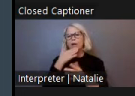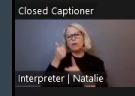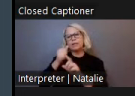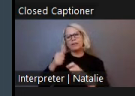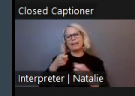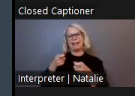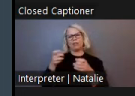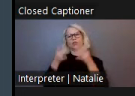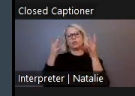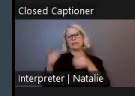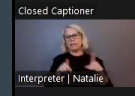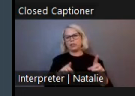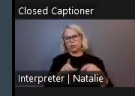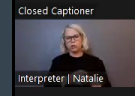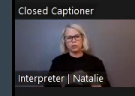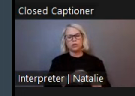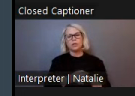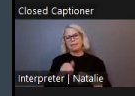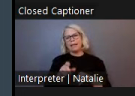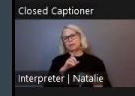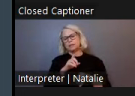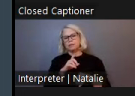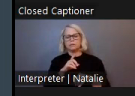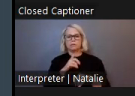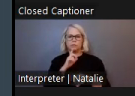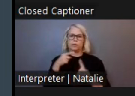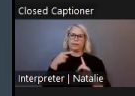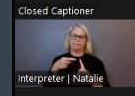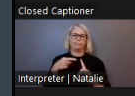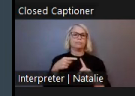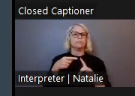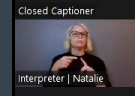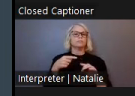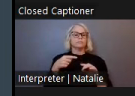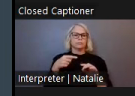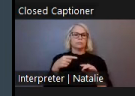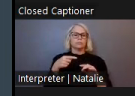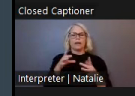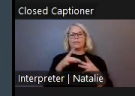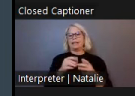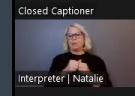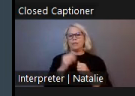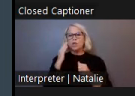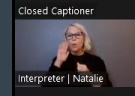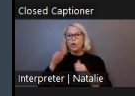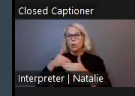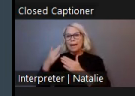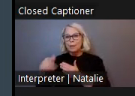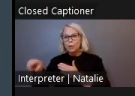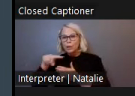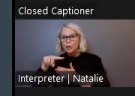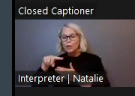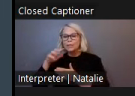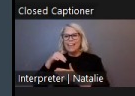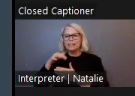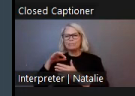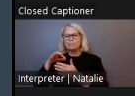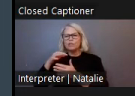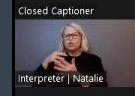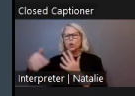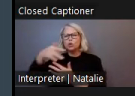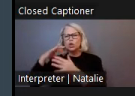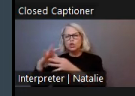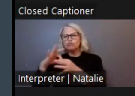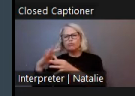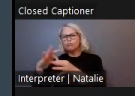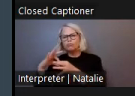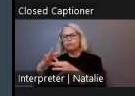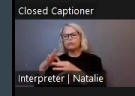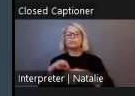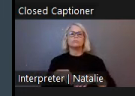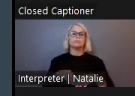That is really the nature, knowing your neighbors, that social connectivity, the increased trust